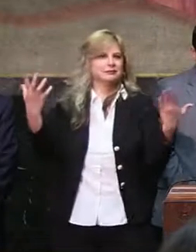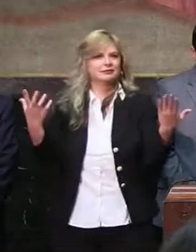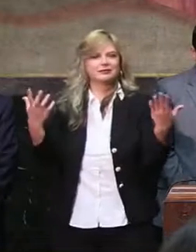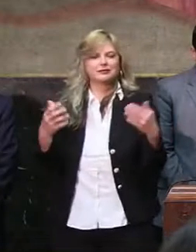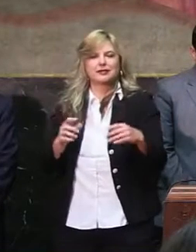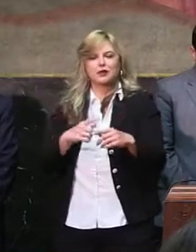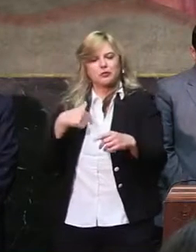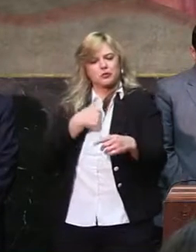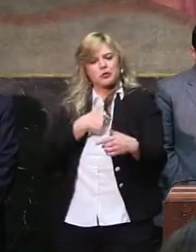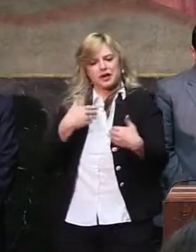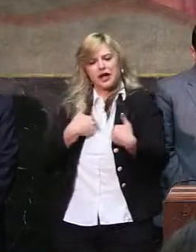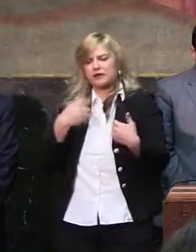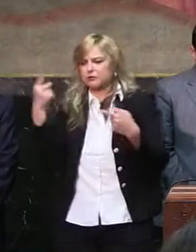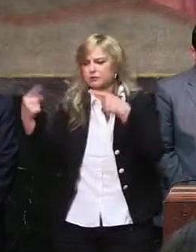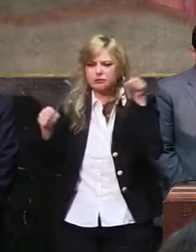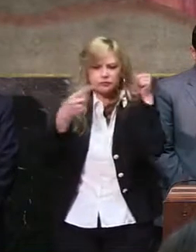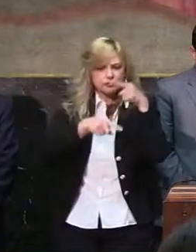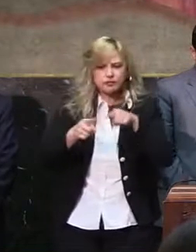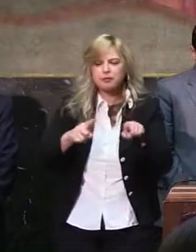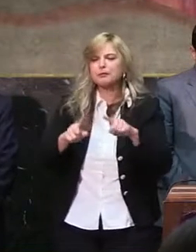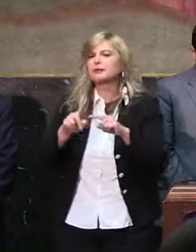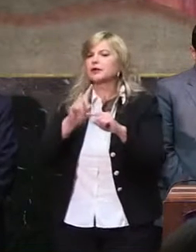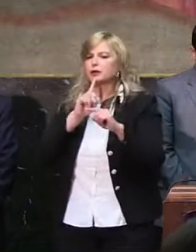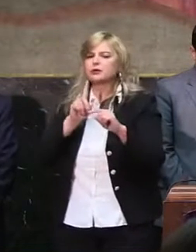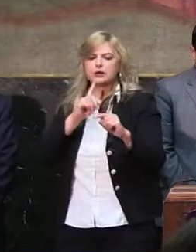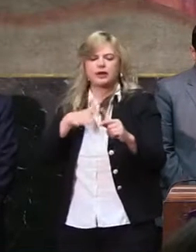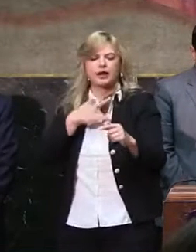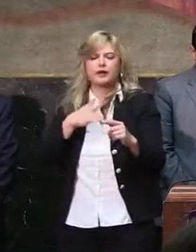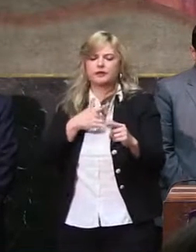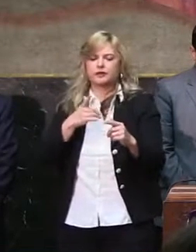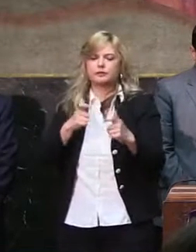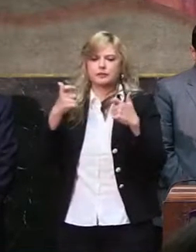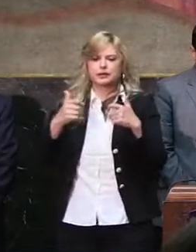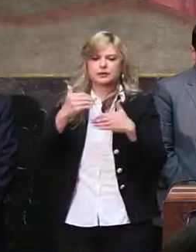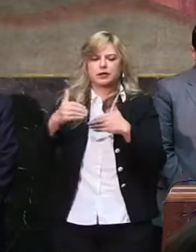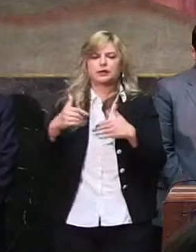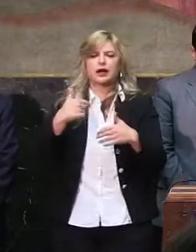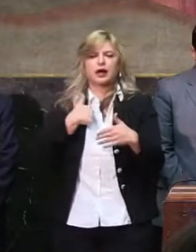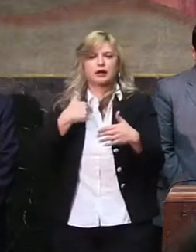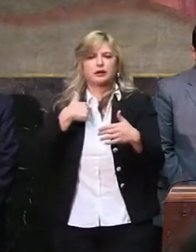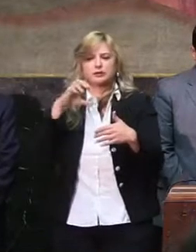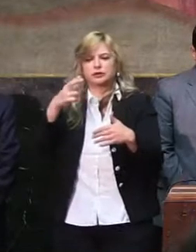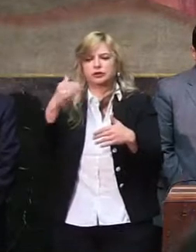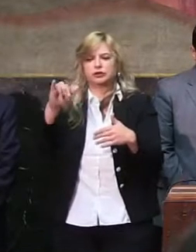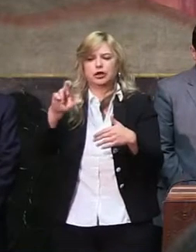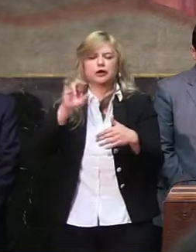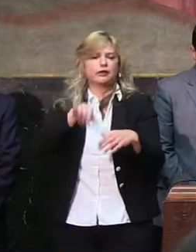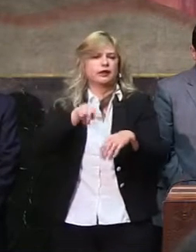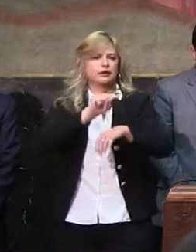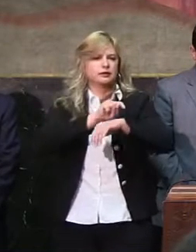it's a big step, you know, as chair the task force I'm going to take this opportunity to thank the task force